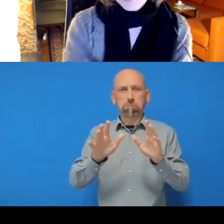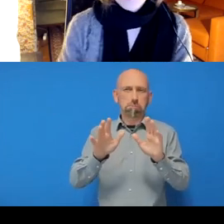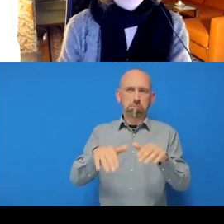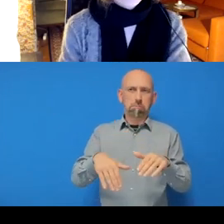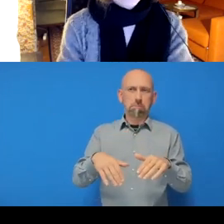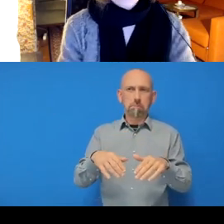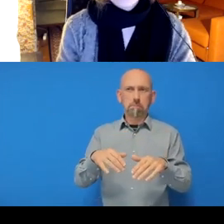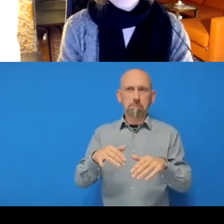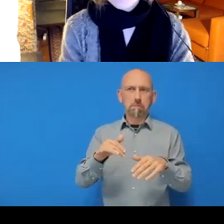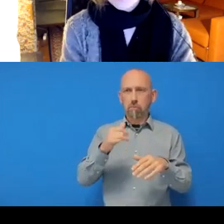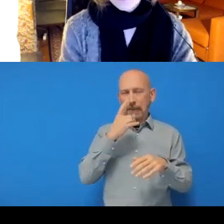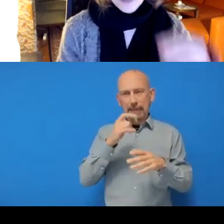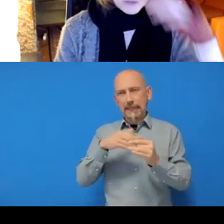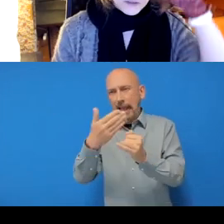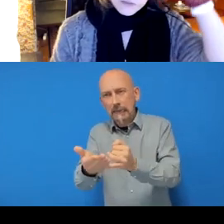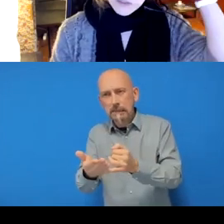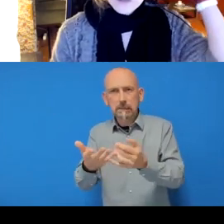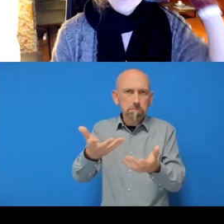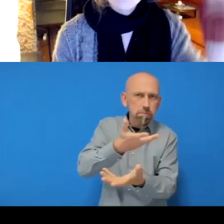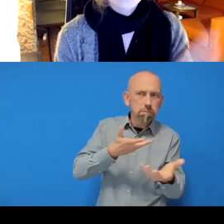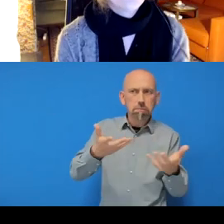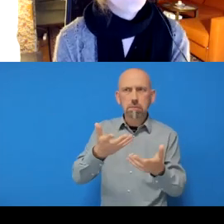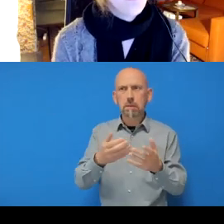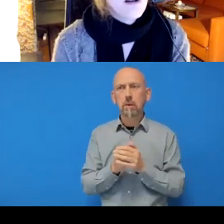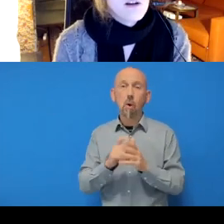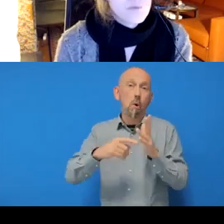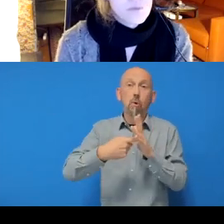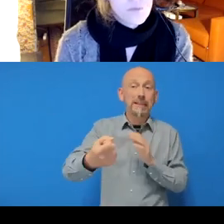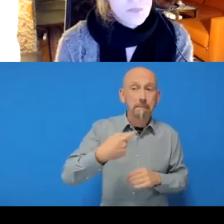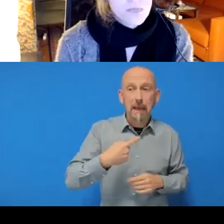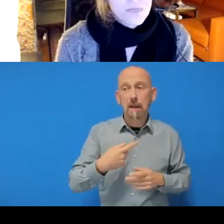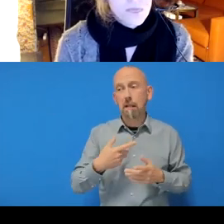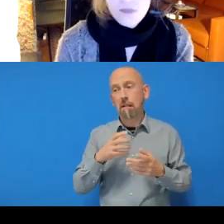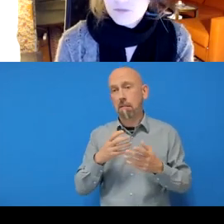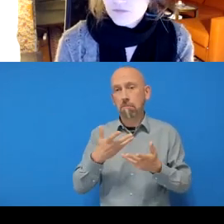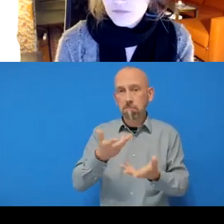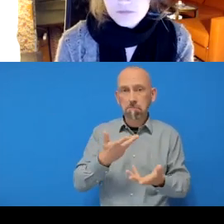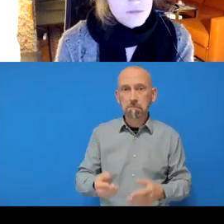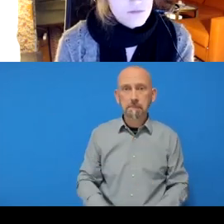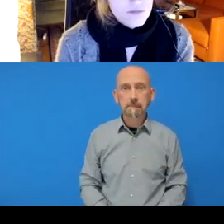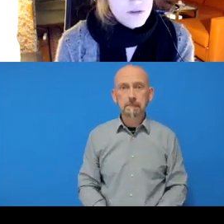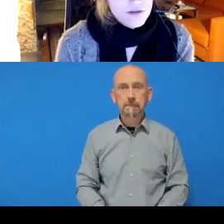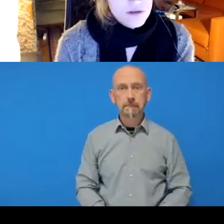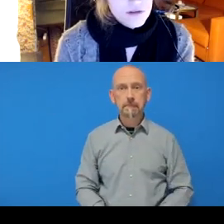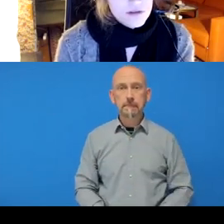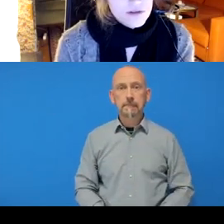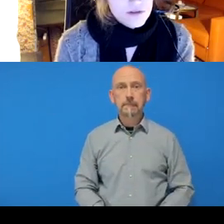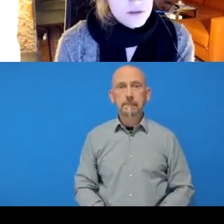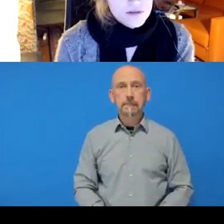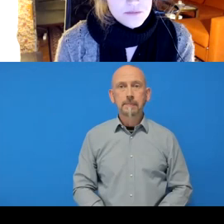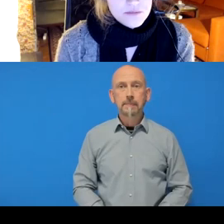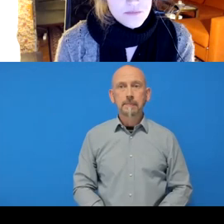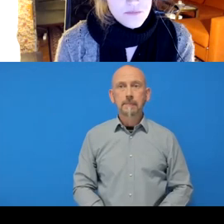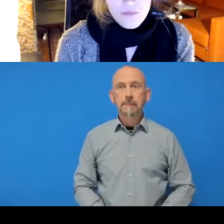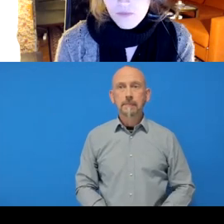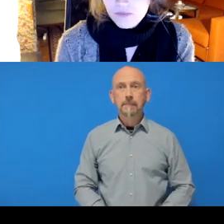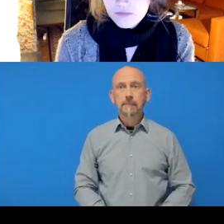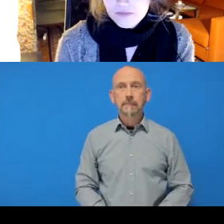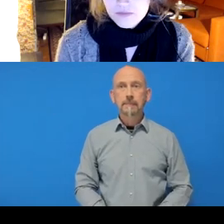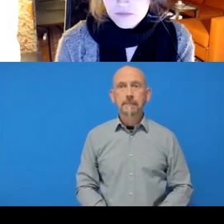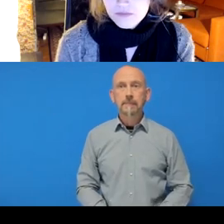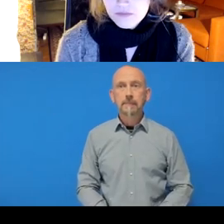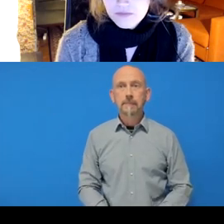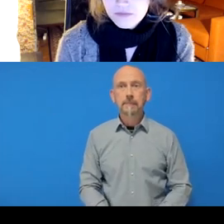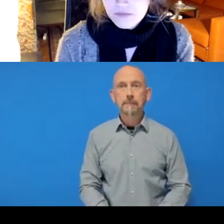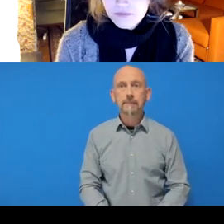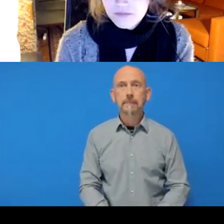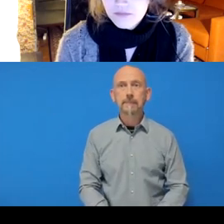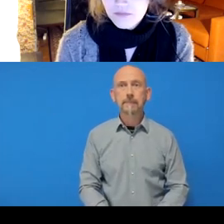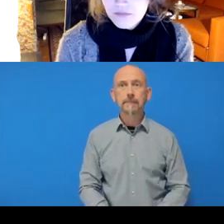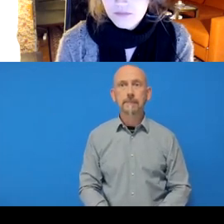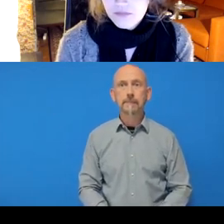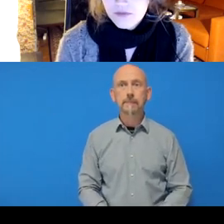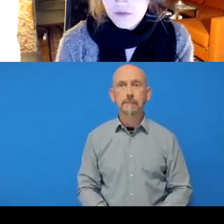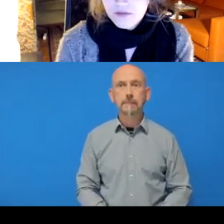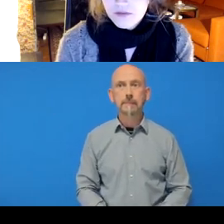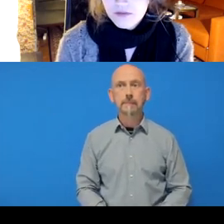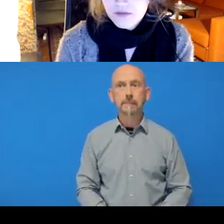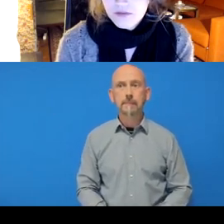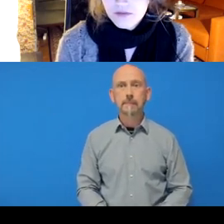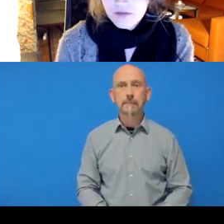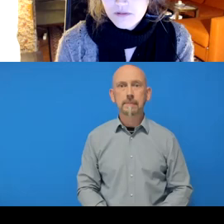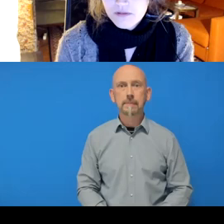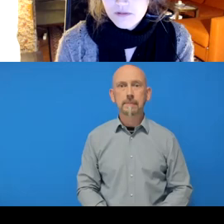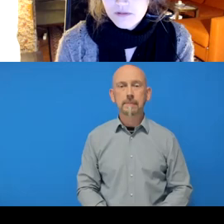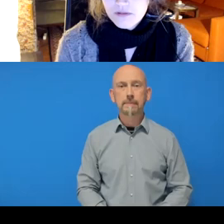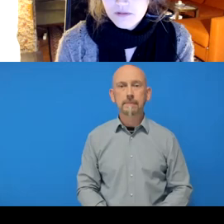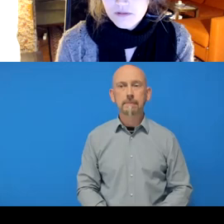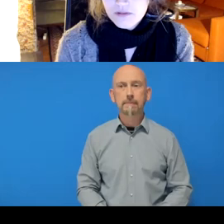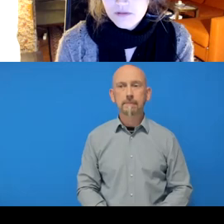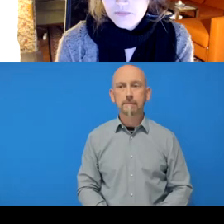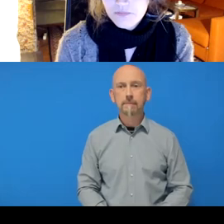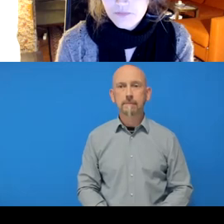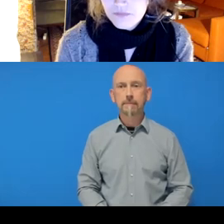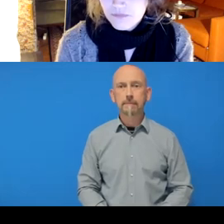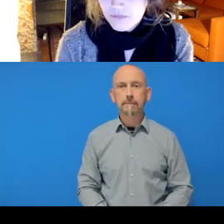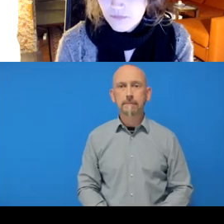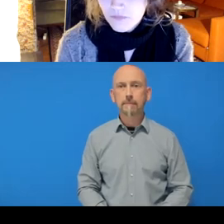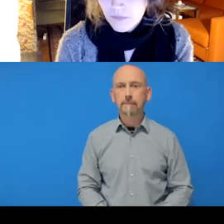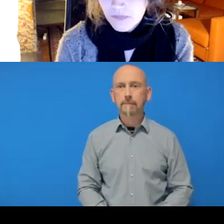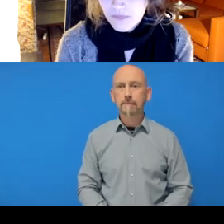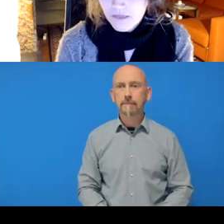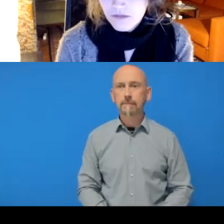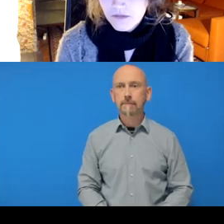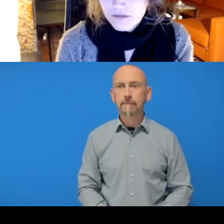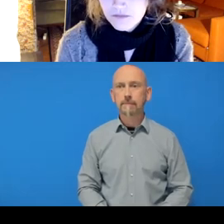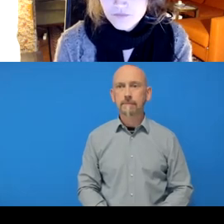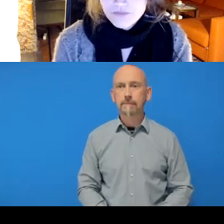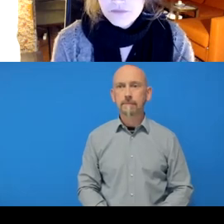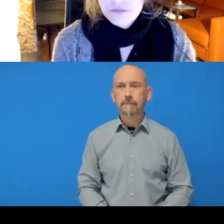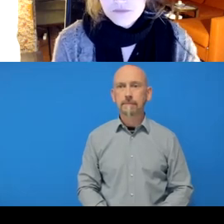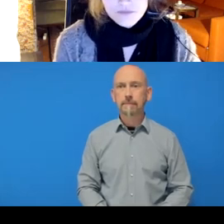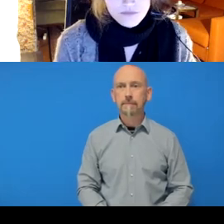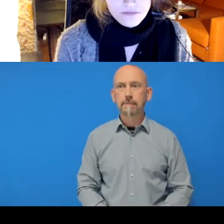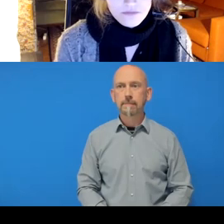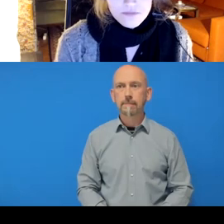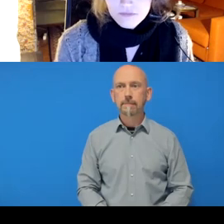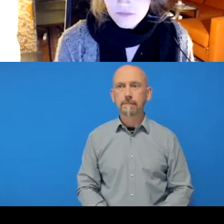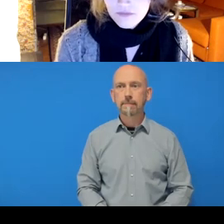or yeah, I’m happy to be emailed.